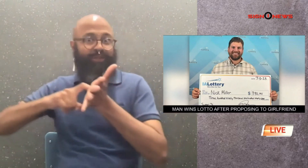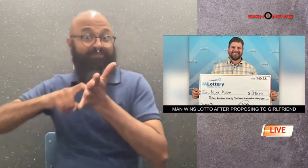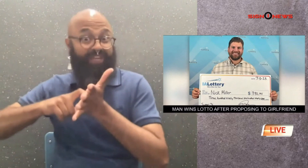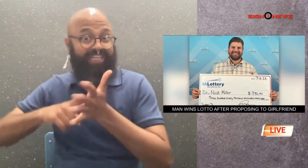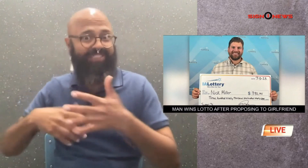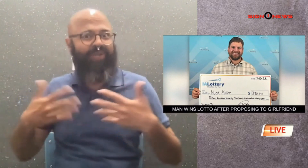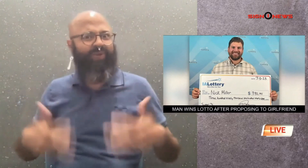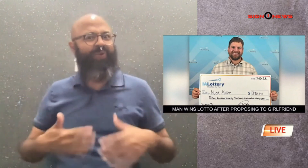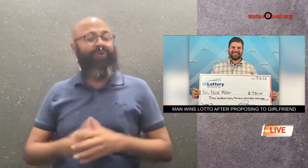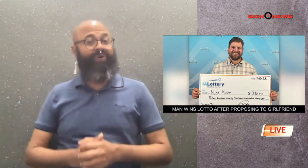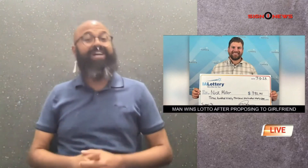how lucky is that?